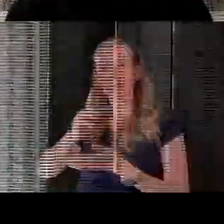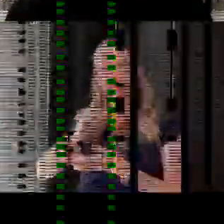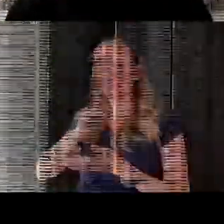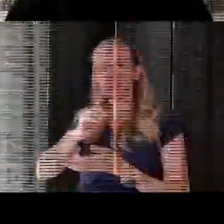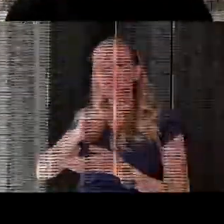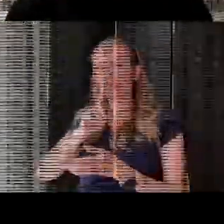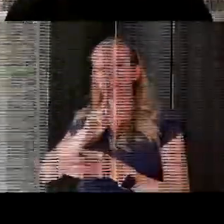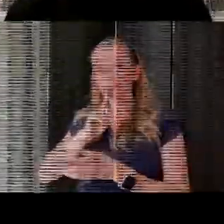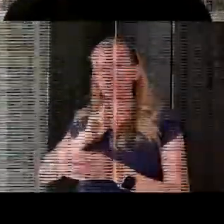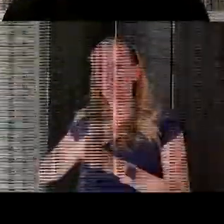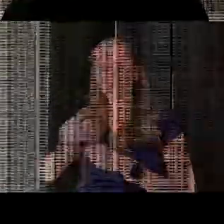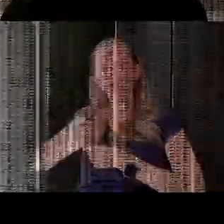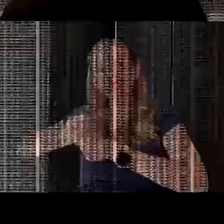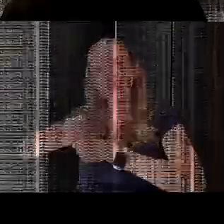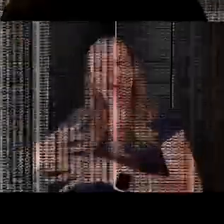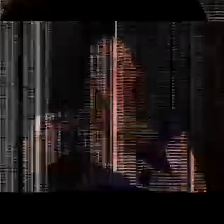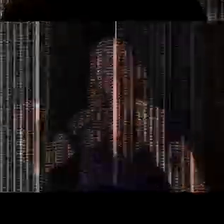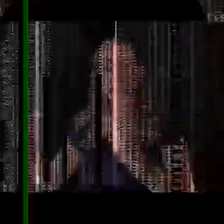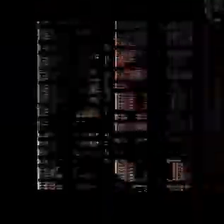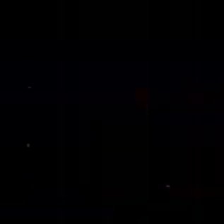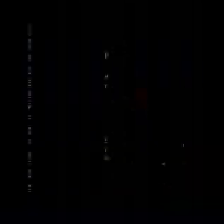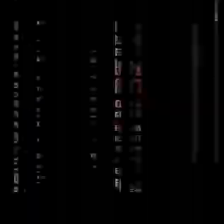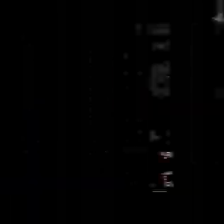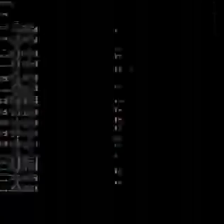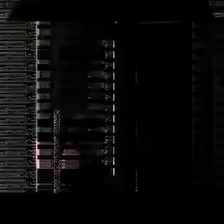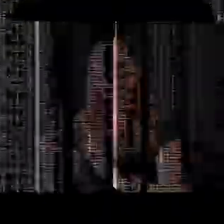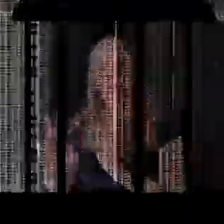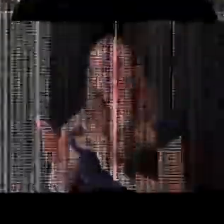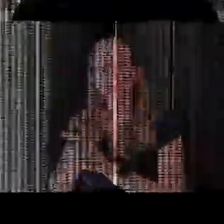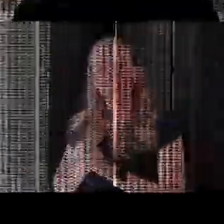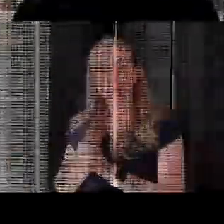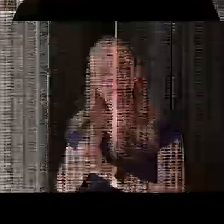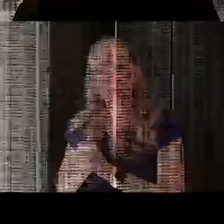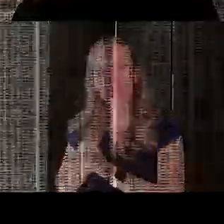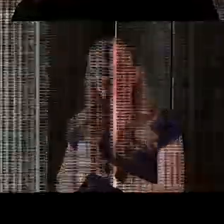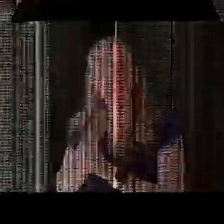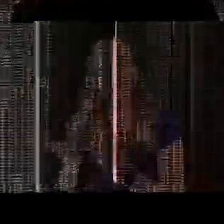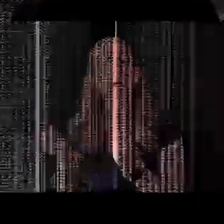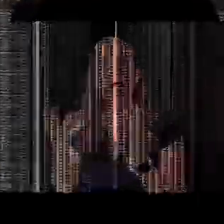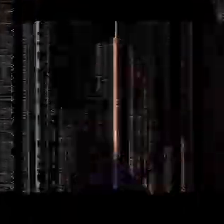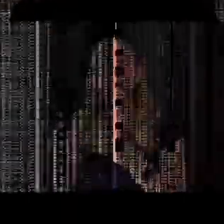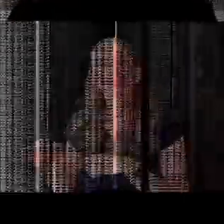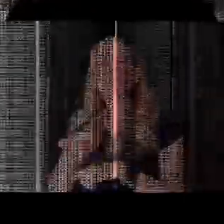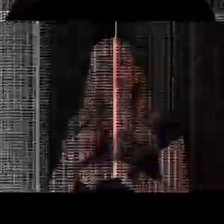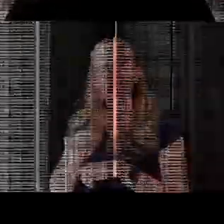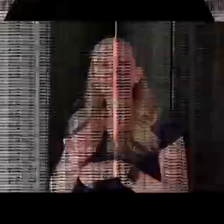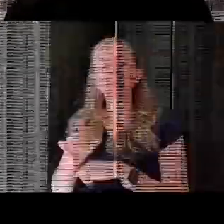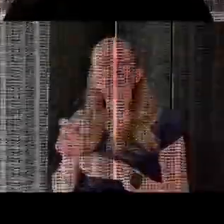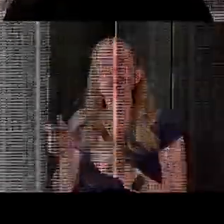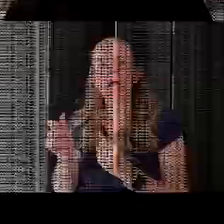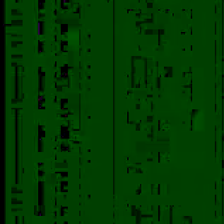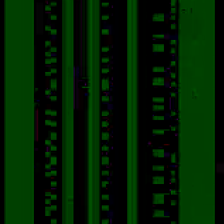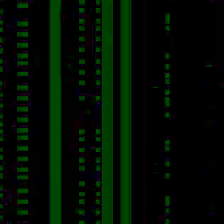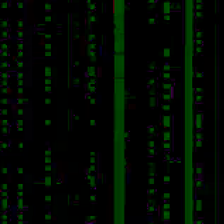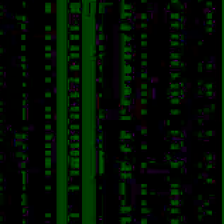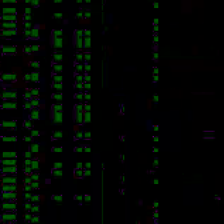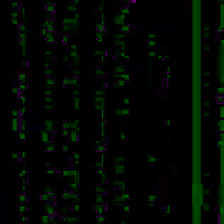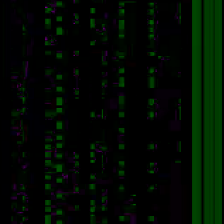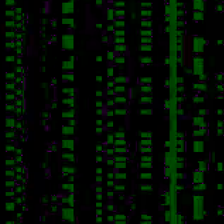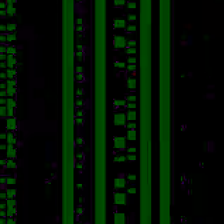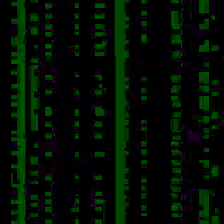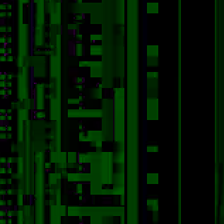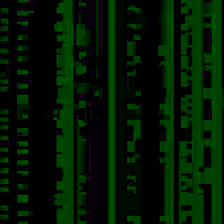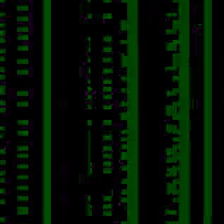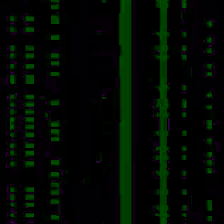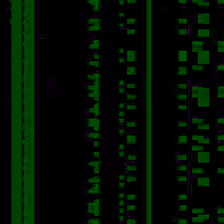Physical pain to people like Julia? How many of our clients realize that flashing content